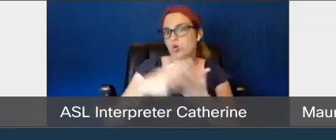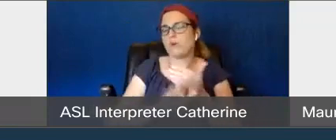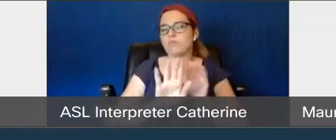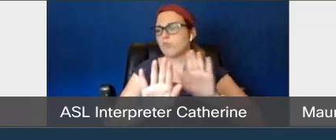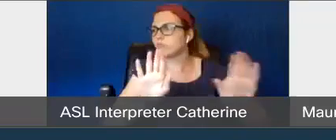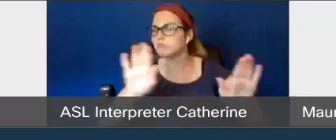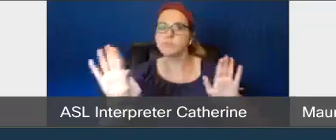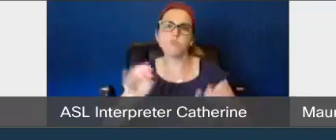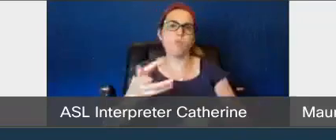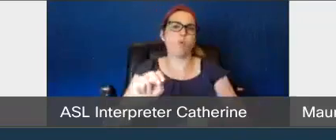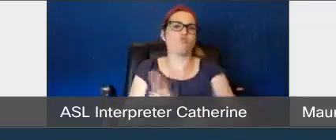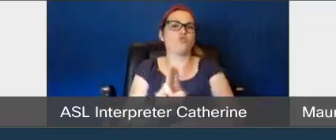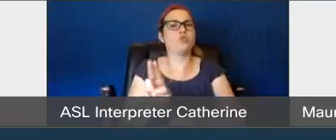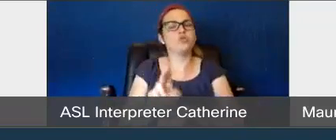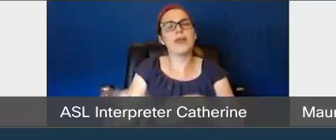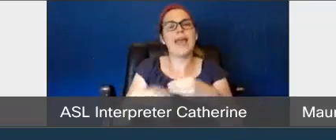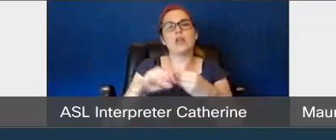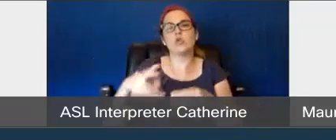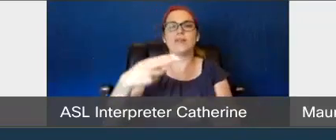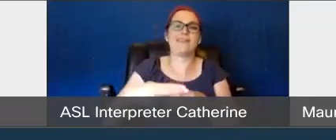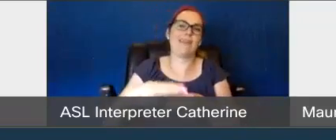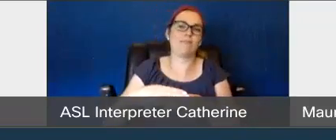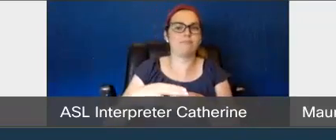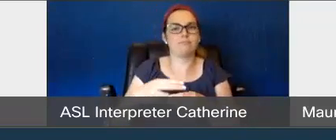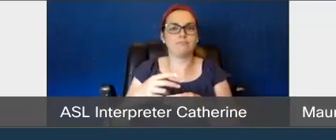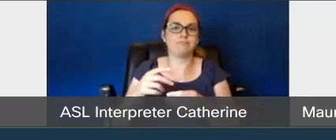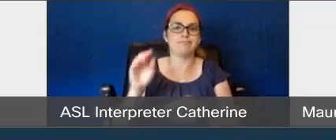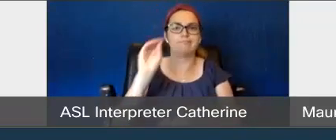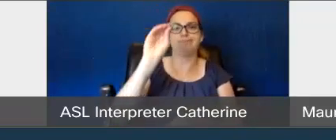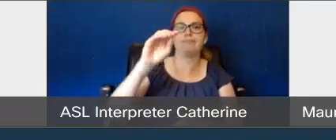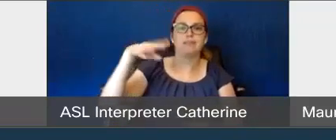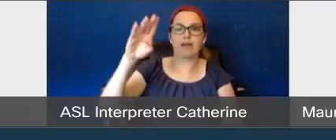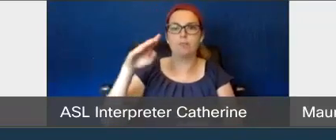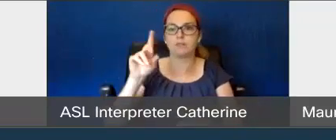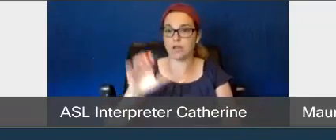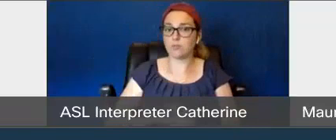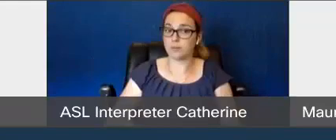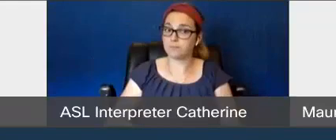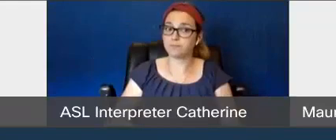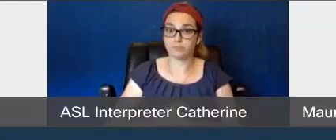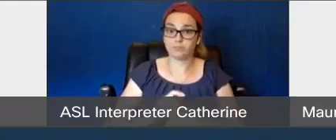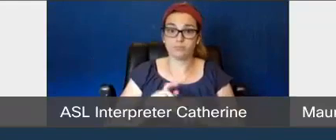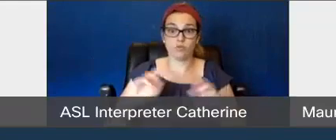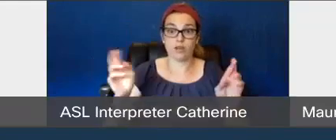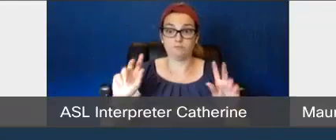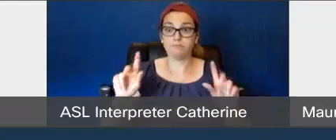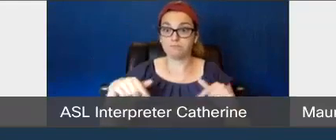to put the name of your program in and the like. I don't know what I just did here, okay.